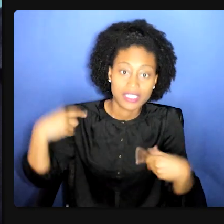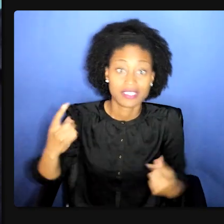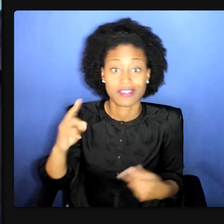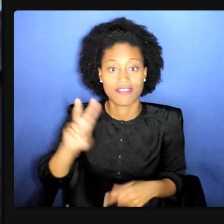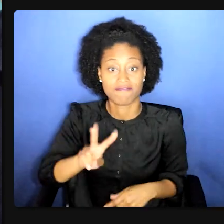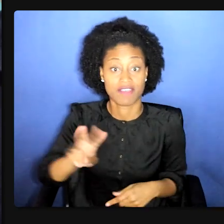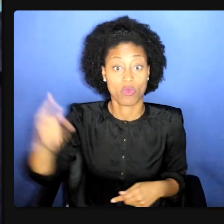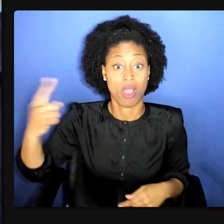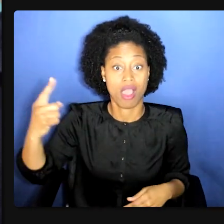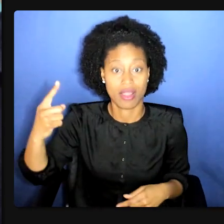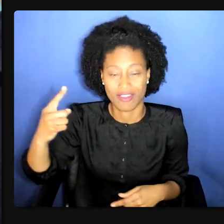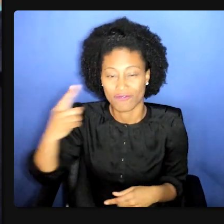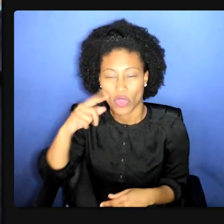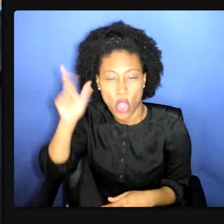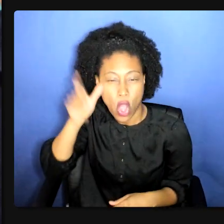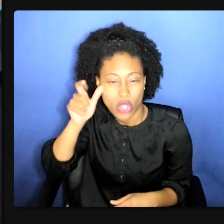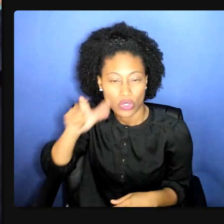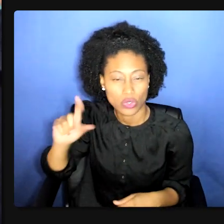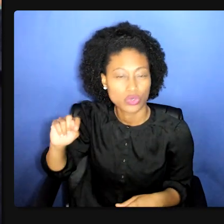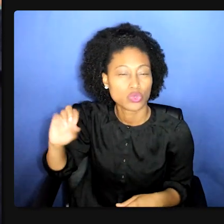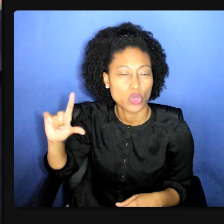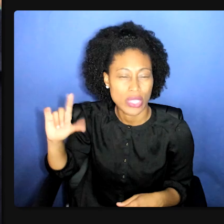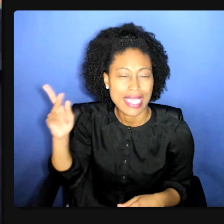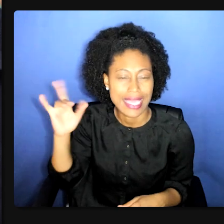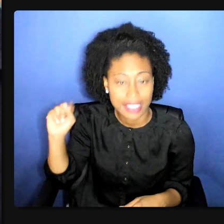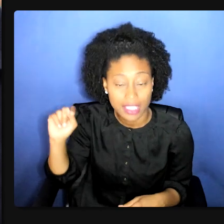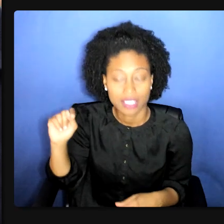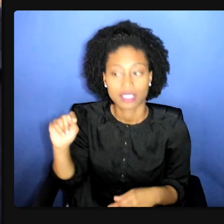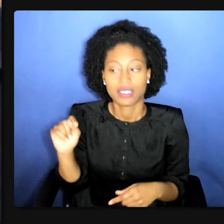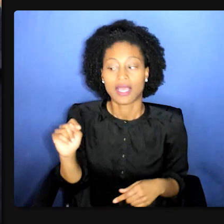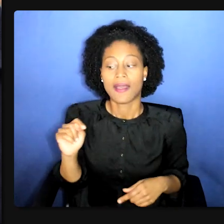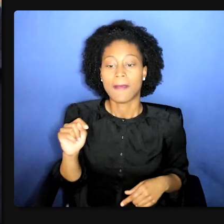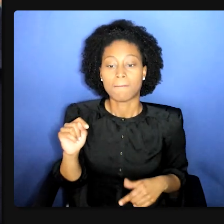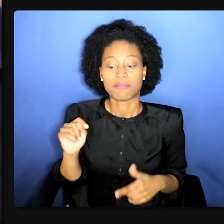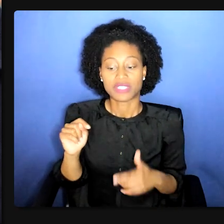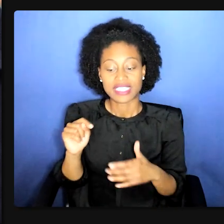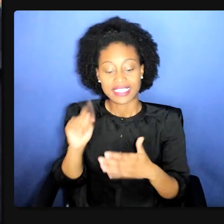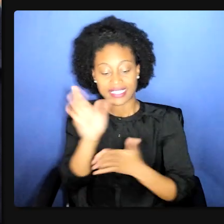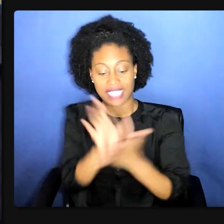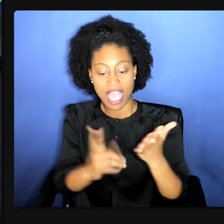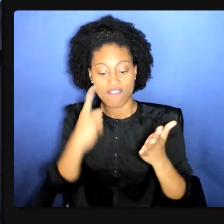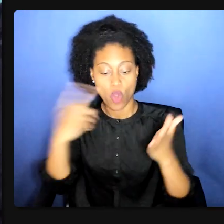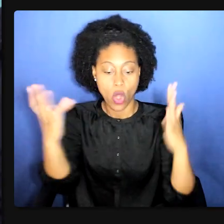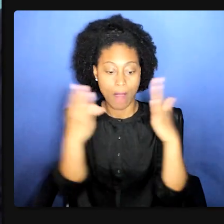you know version one of the of the holo toolkit is is designing for as broad a range of people